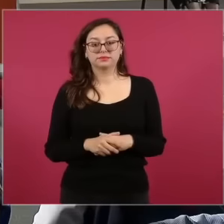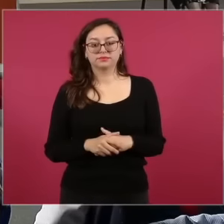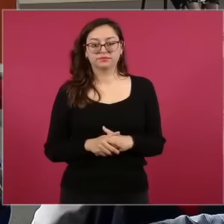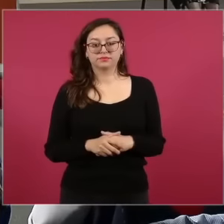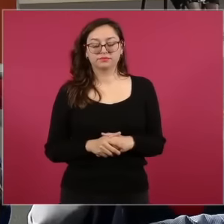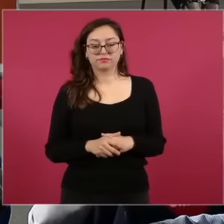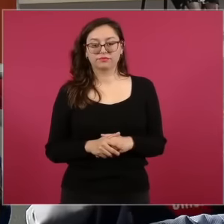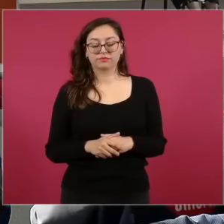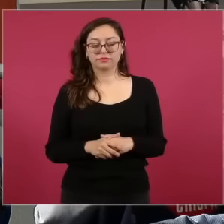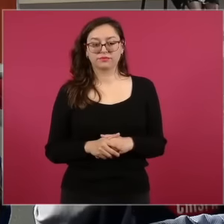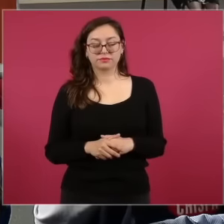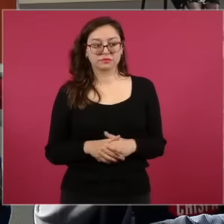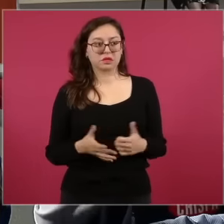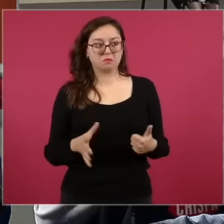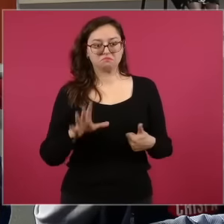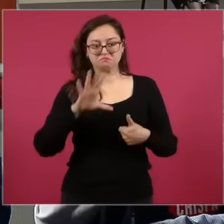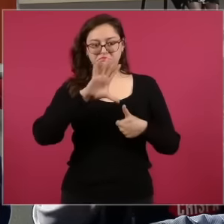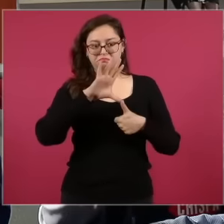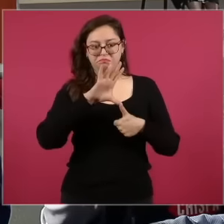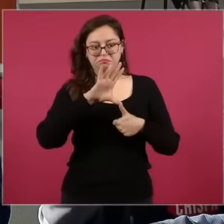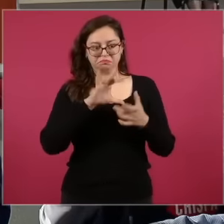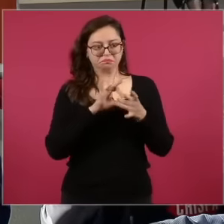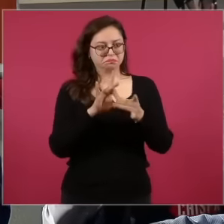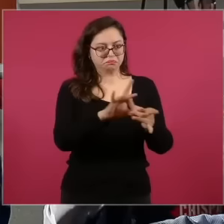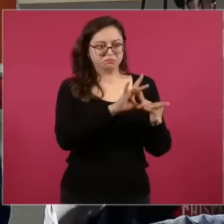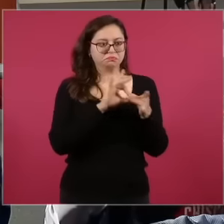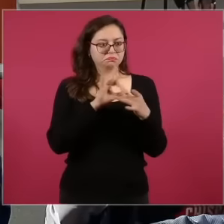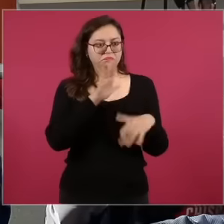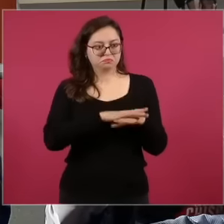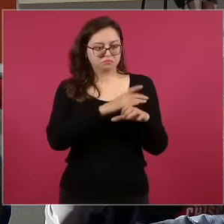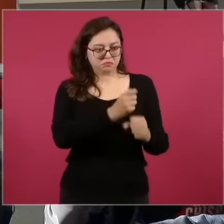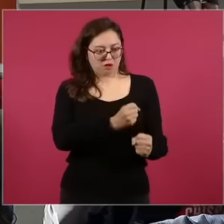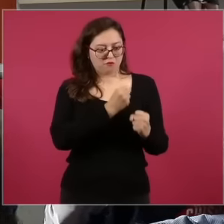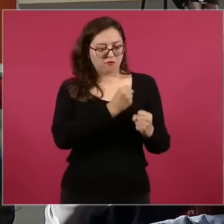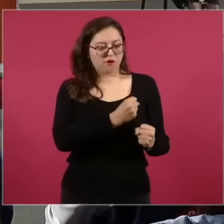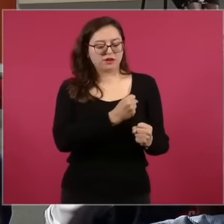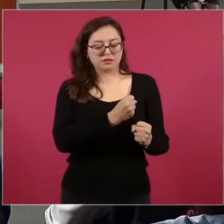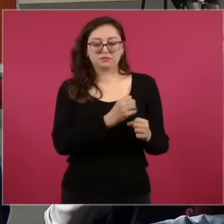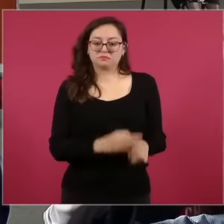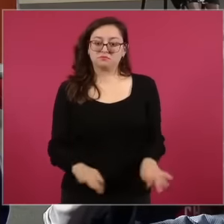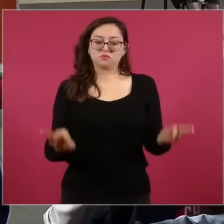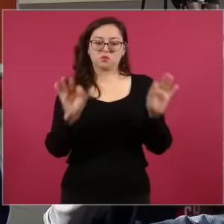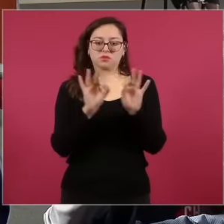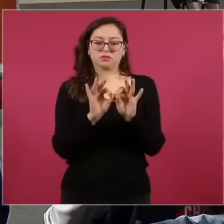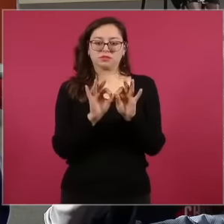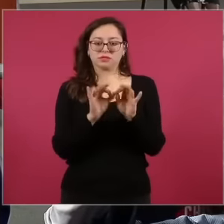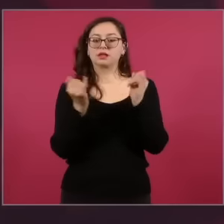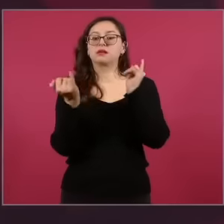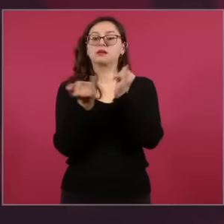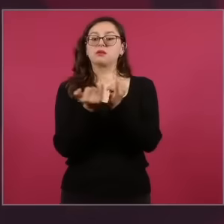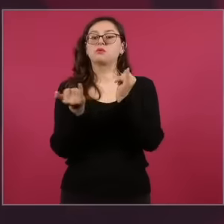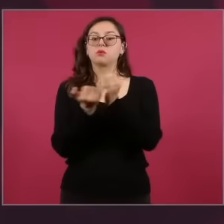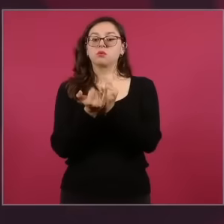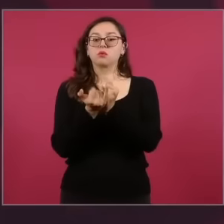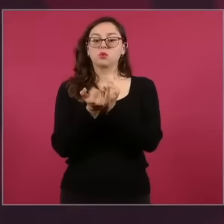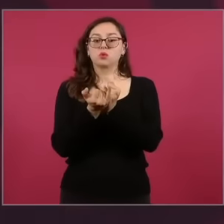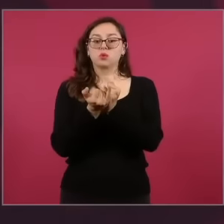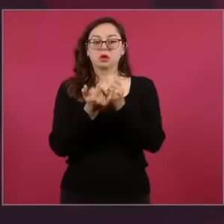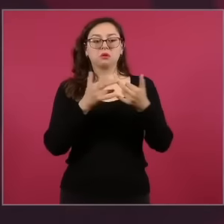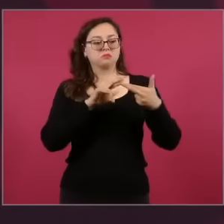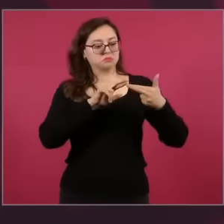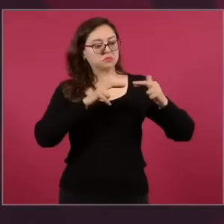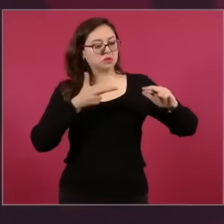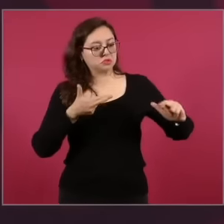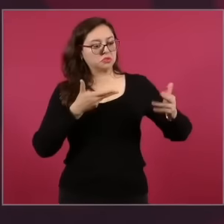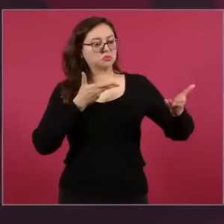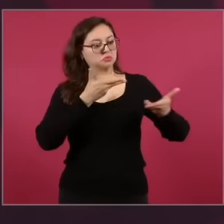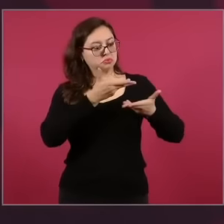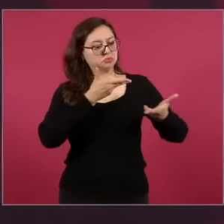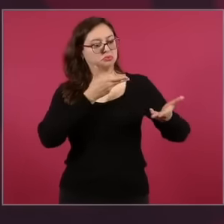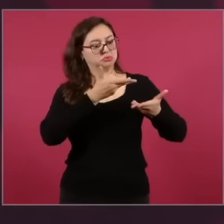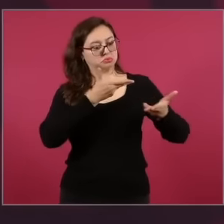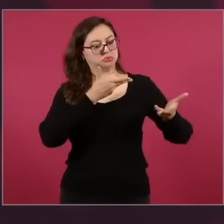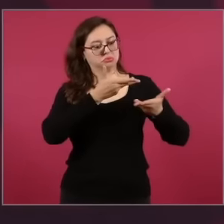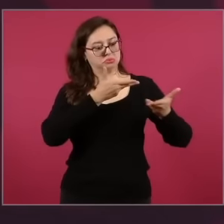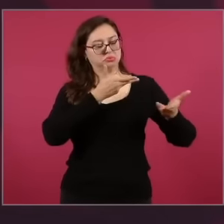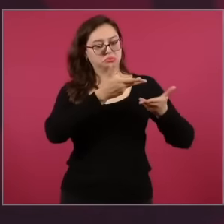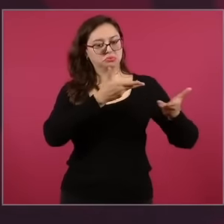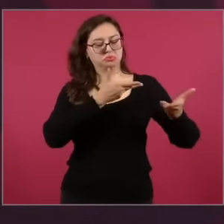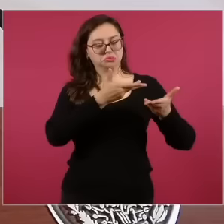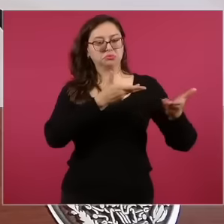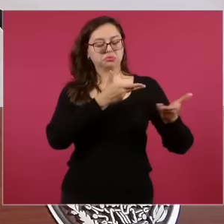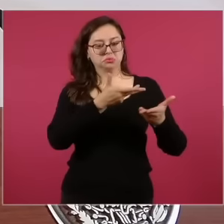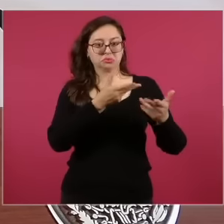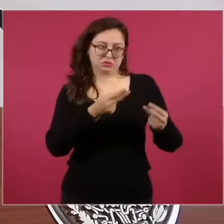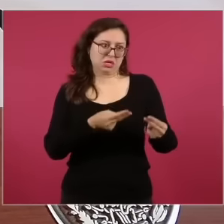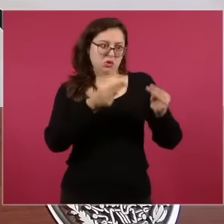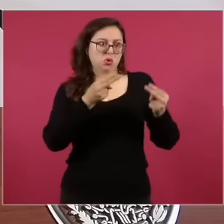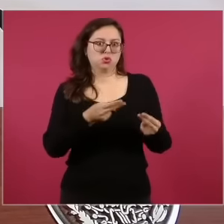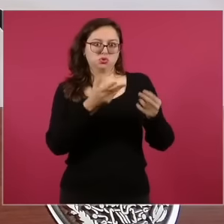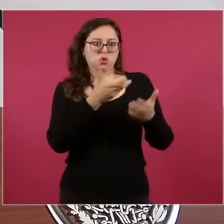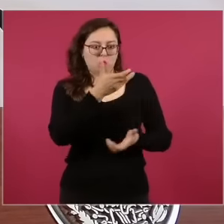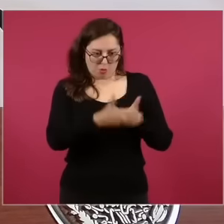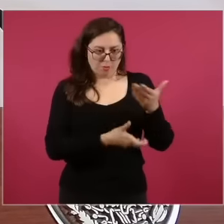North America and continue to maintain good commercial relations and of course treating each other